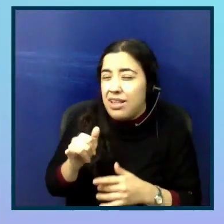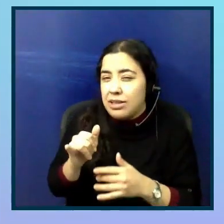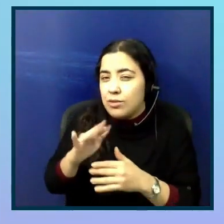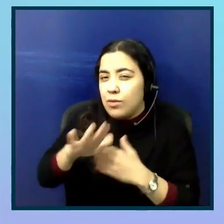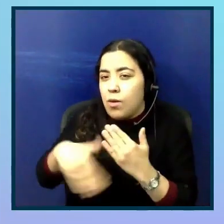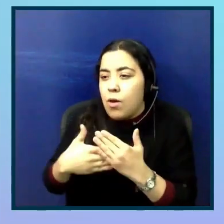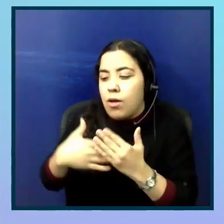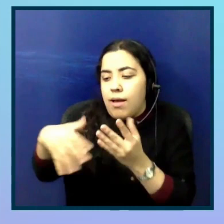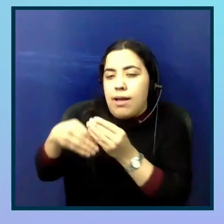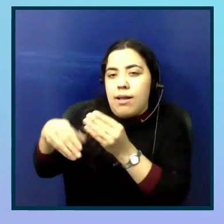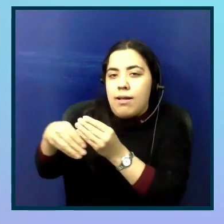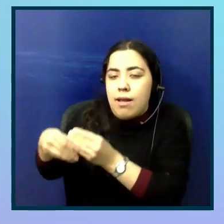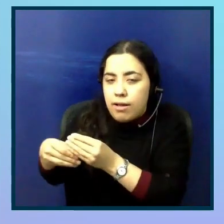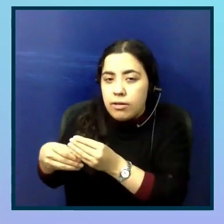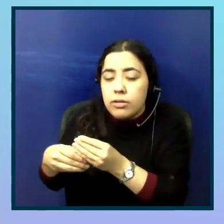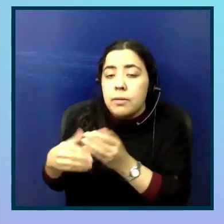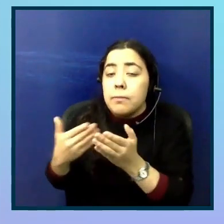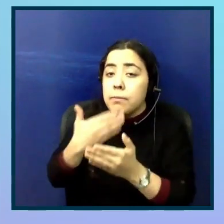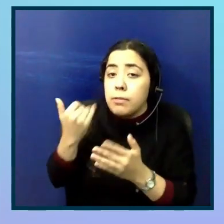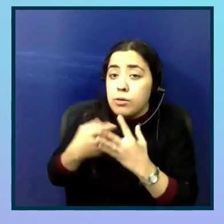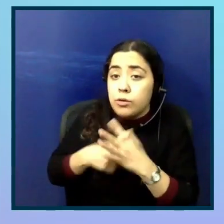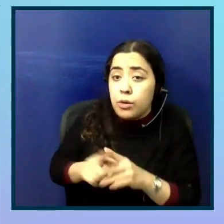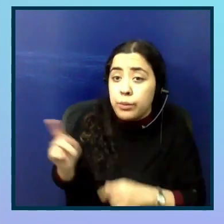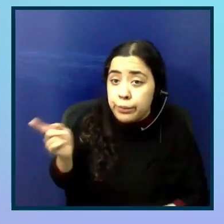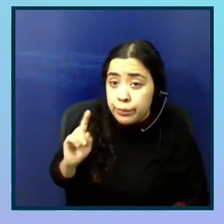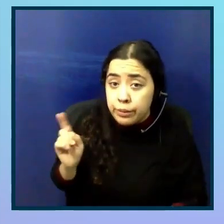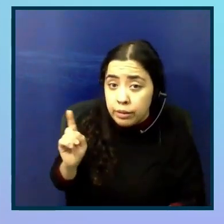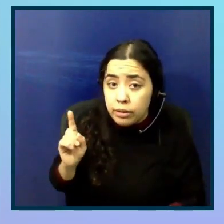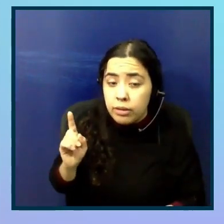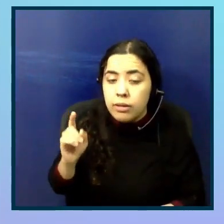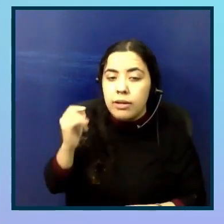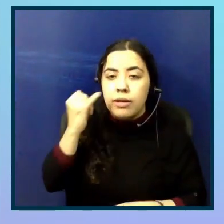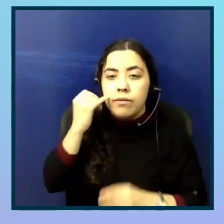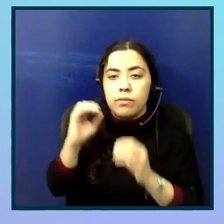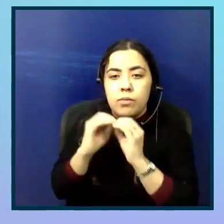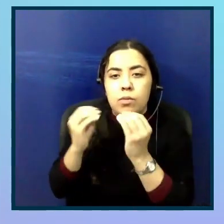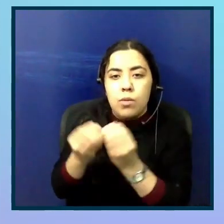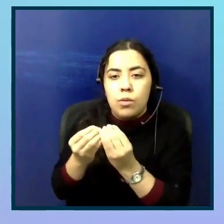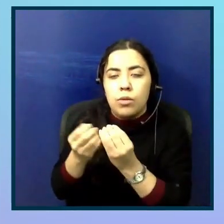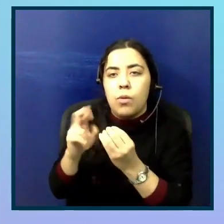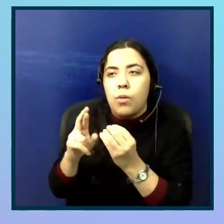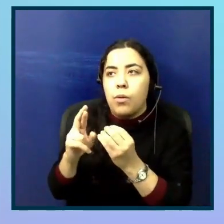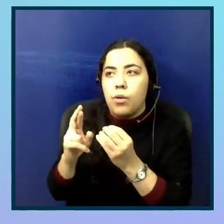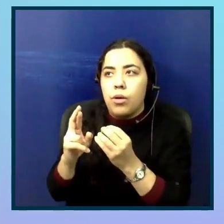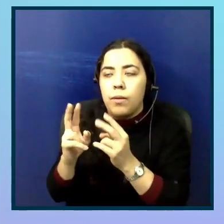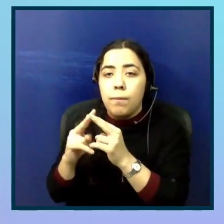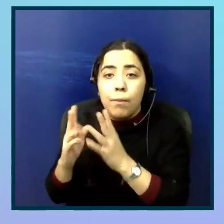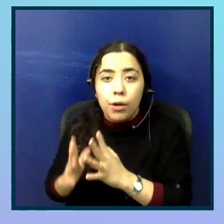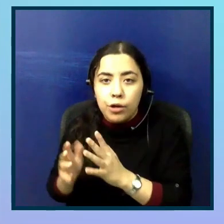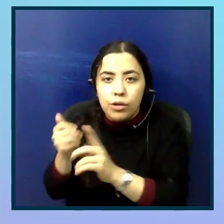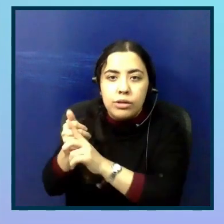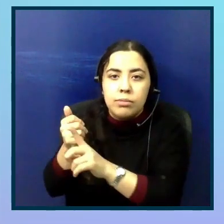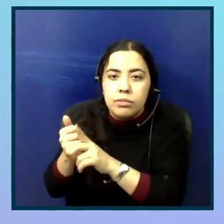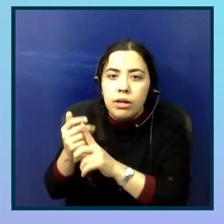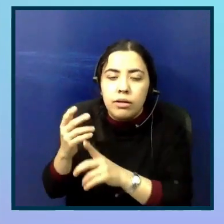It's always best to start with an organization or a partner that has a lot of experience in this, just to make sure, again,